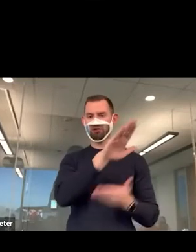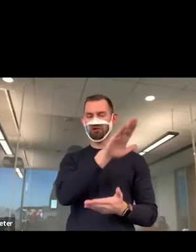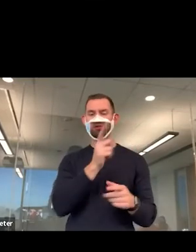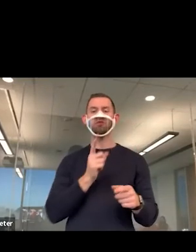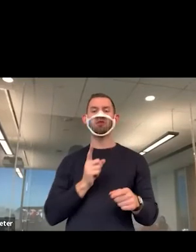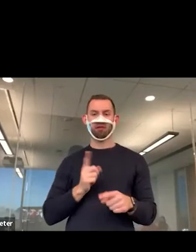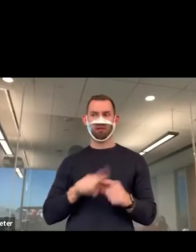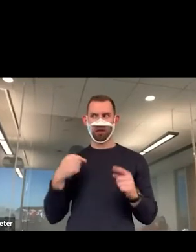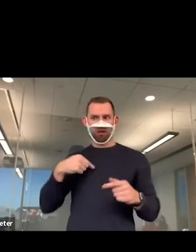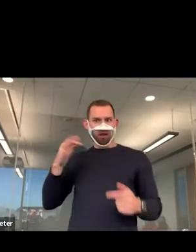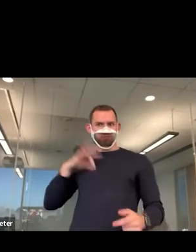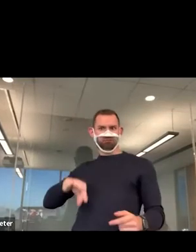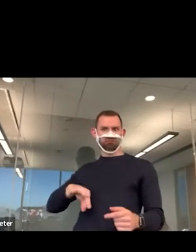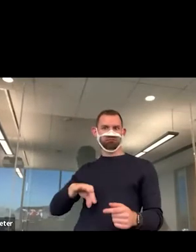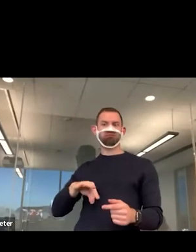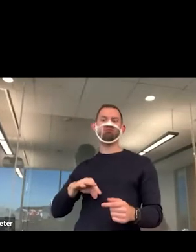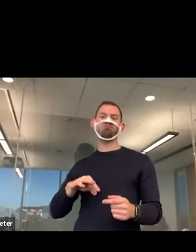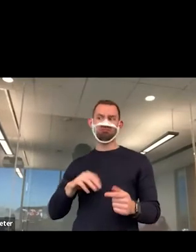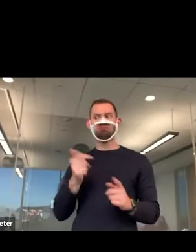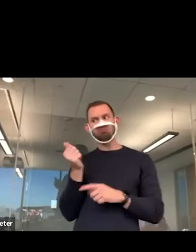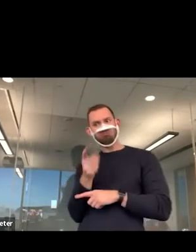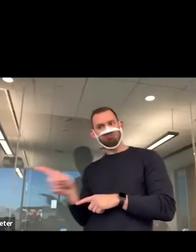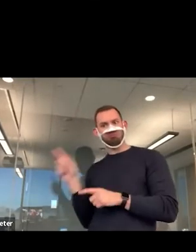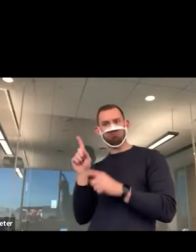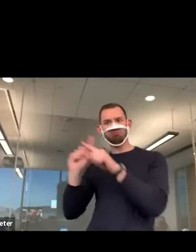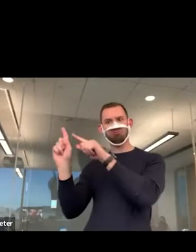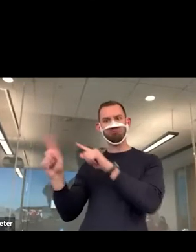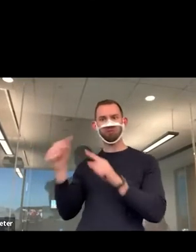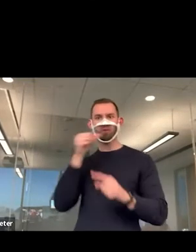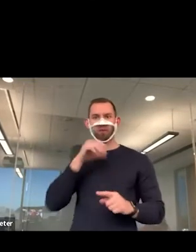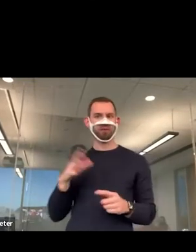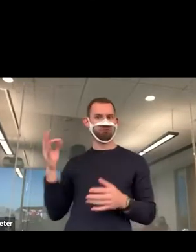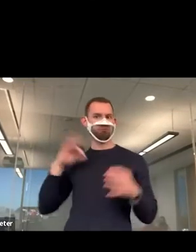there were a whole bunch of women that did and i was one of them um so i went to mass